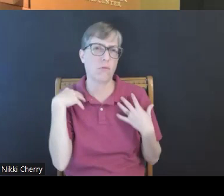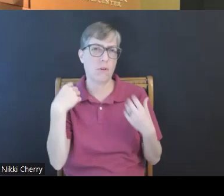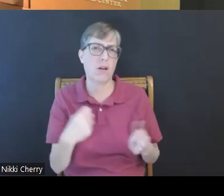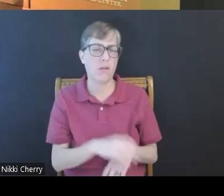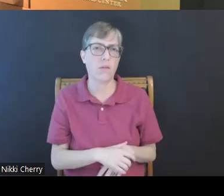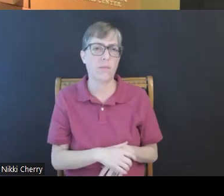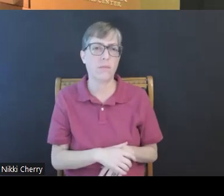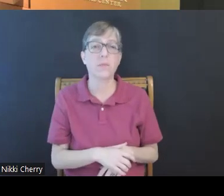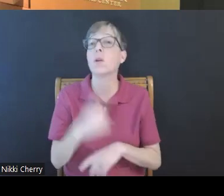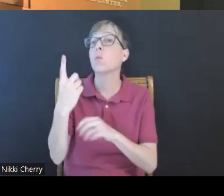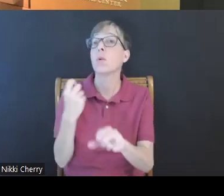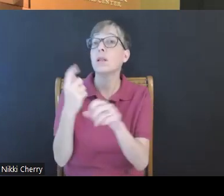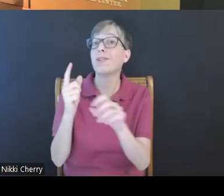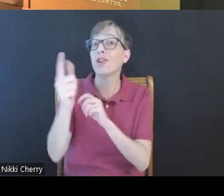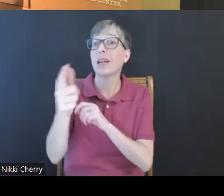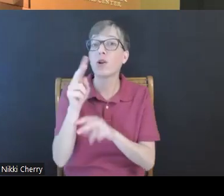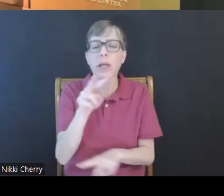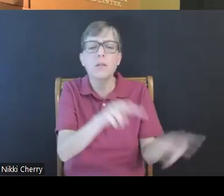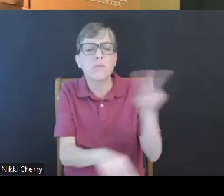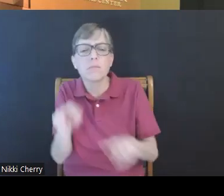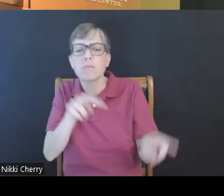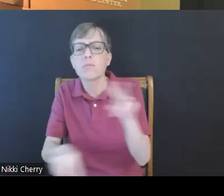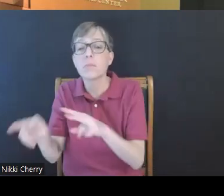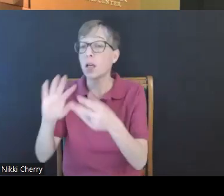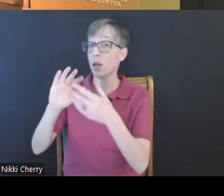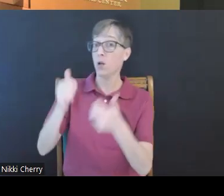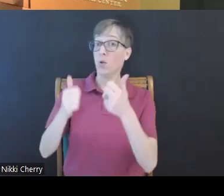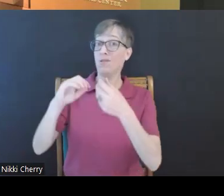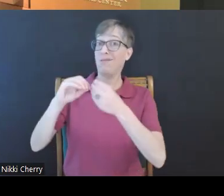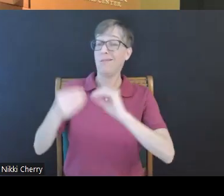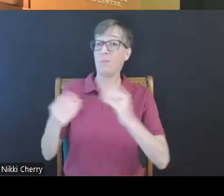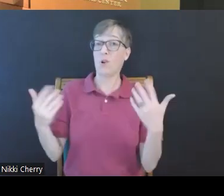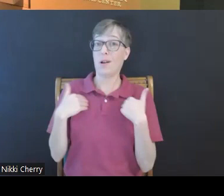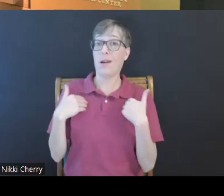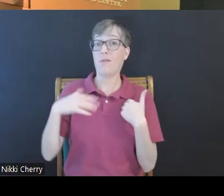how many of them have a 50% or greater reduction in their depression severity from their Baseline